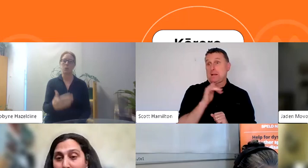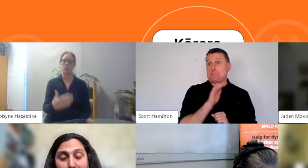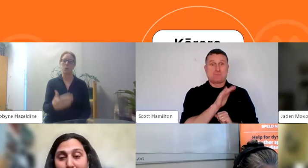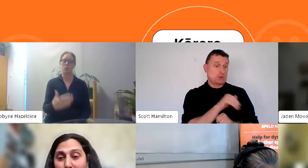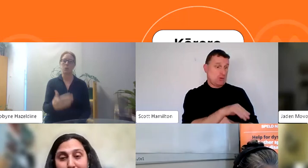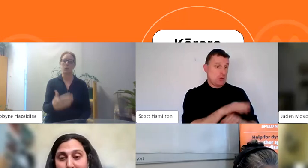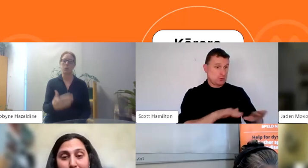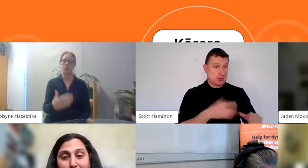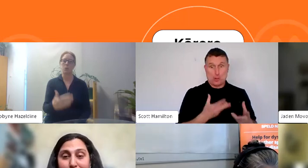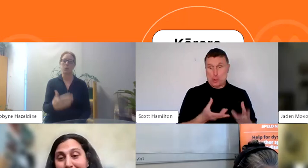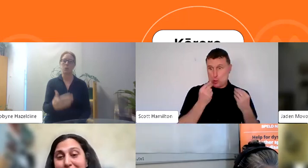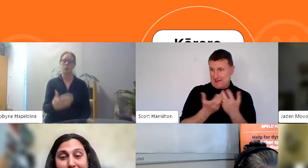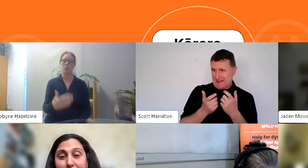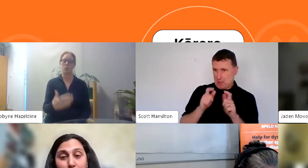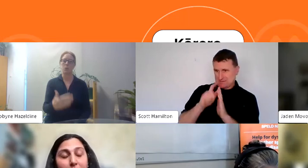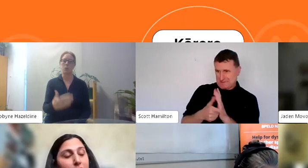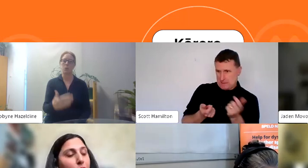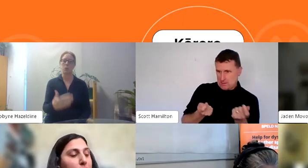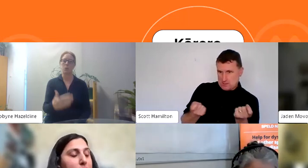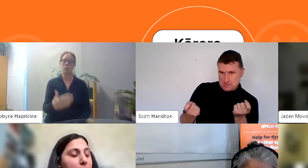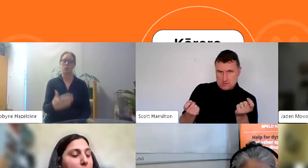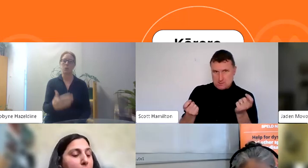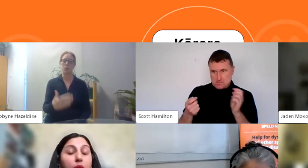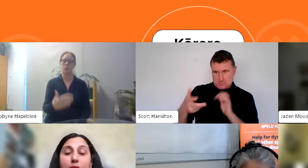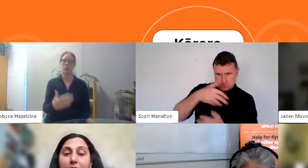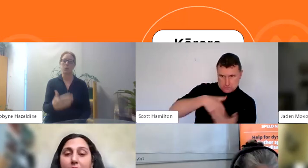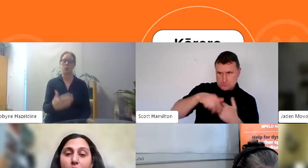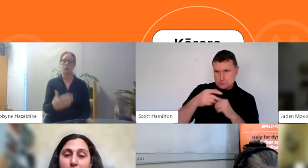holding all sorts of spaces in the workforce who then can also